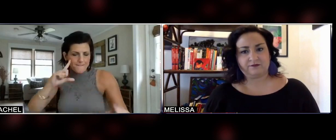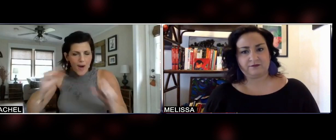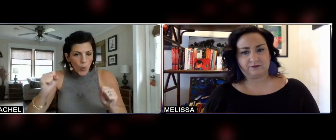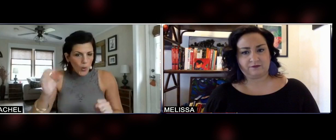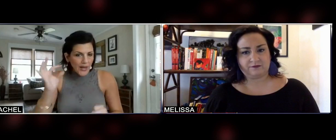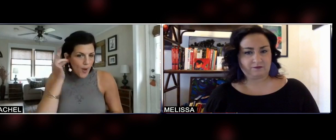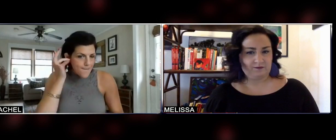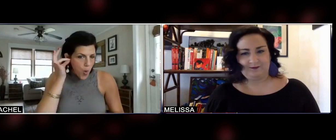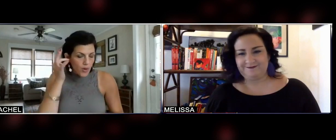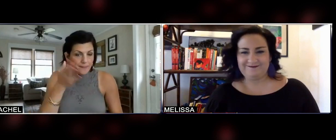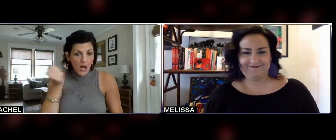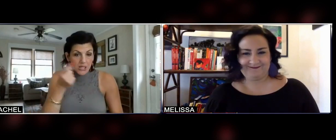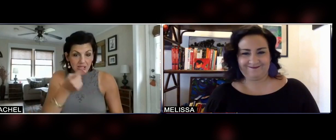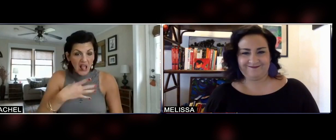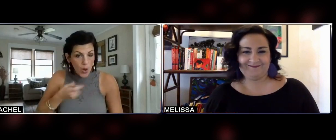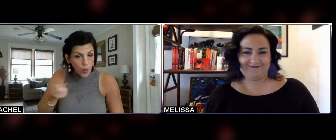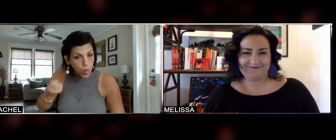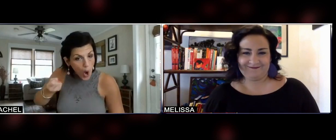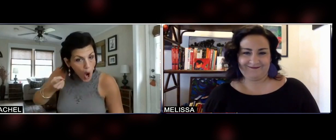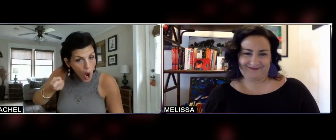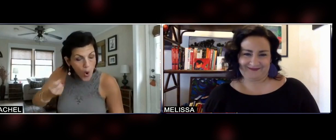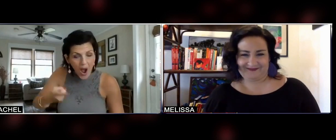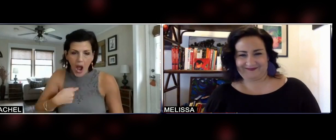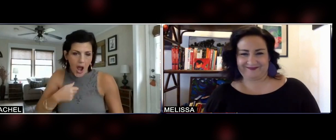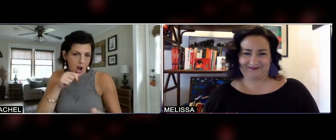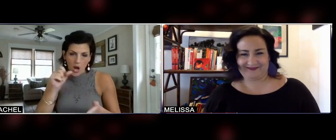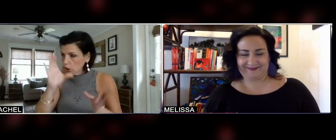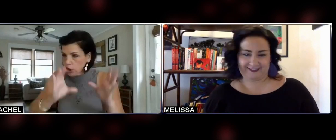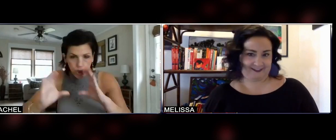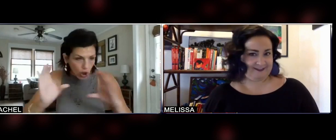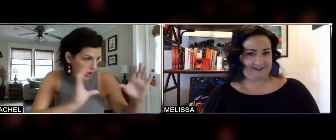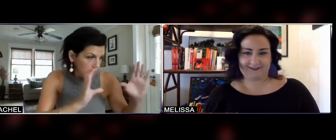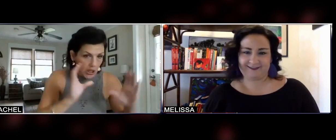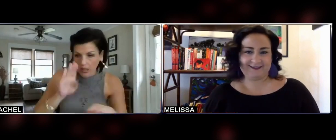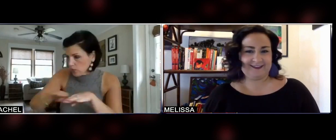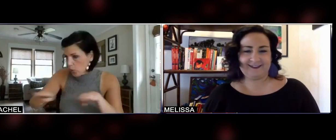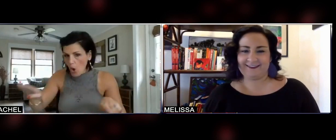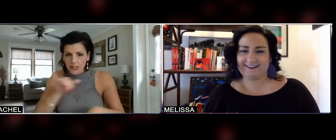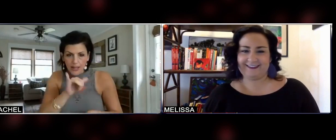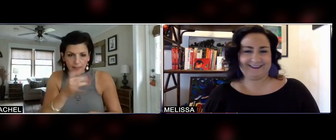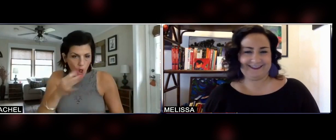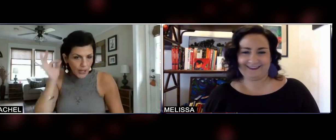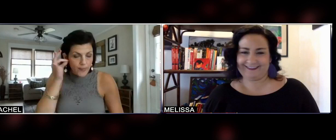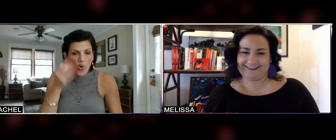my son wears hearing aids with bold colors. He likes to throw his hearing aid and I don't want to spend time looking for them so that's why